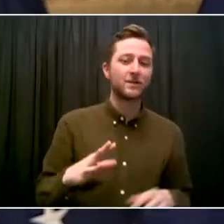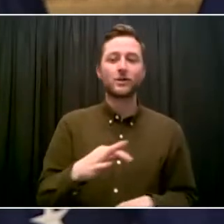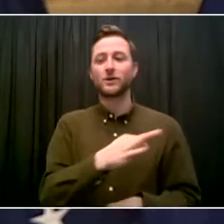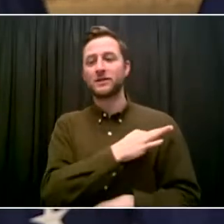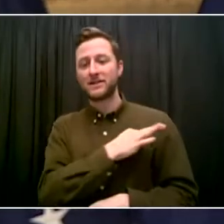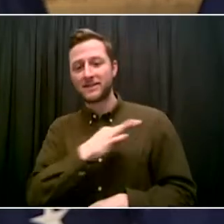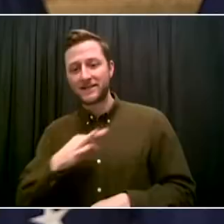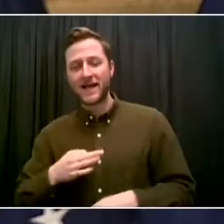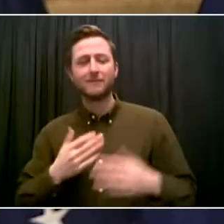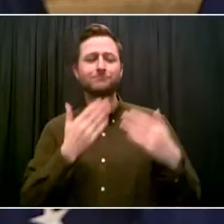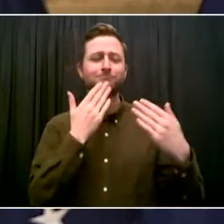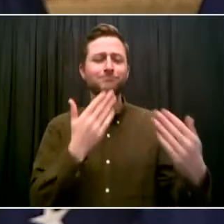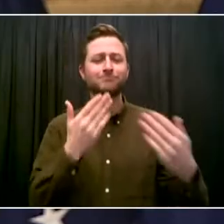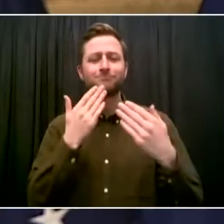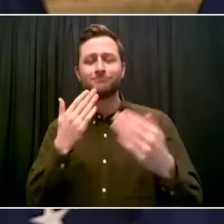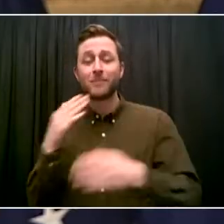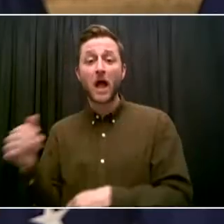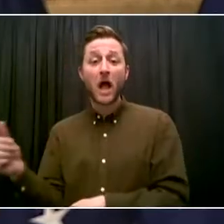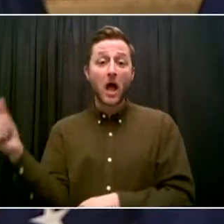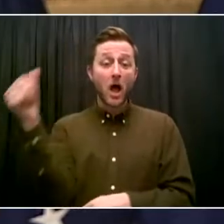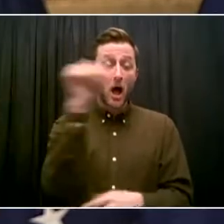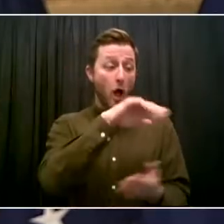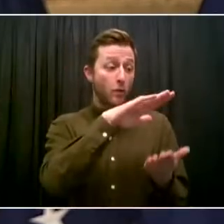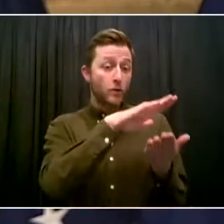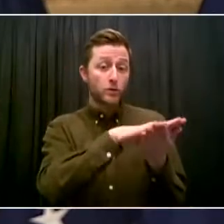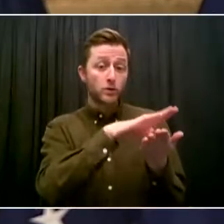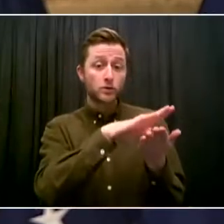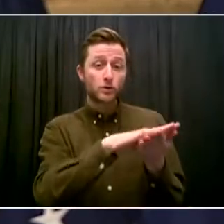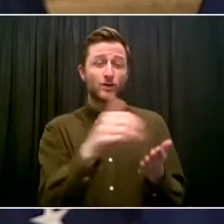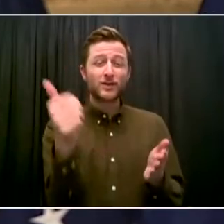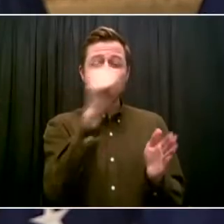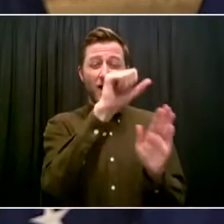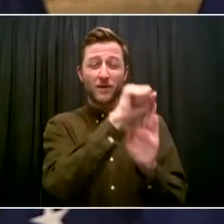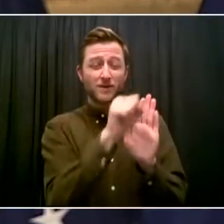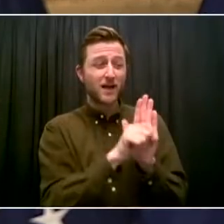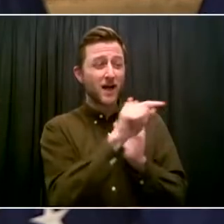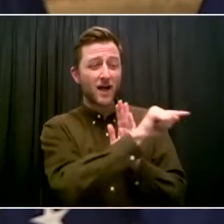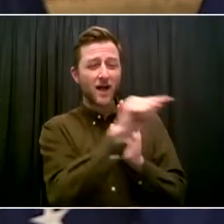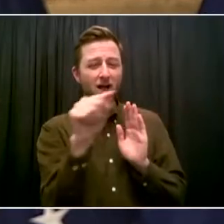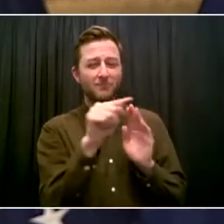SOCHO LSTHANKS TO OUR EDUCATORS AND CHANCELLOR, EVEN WHEN OTHER